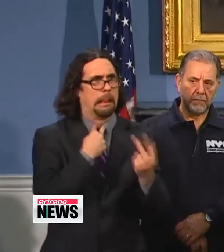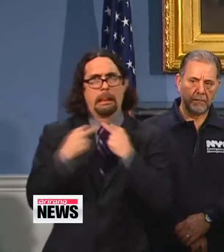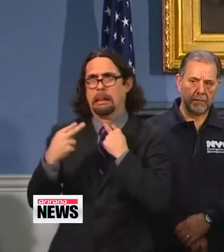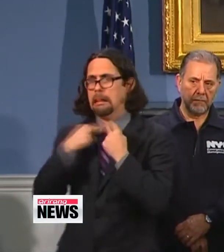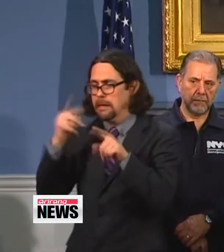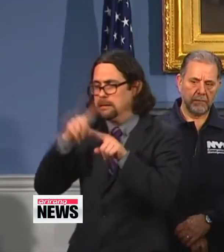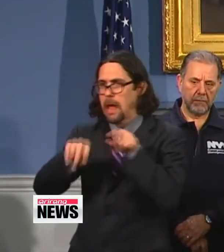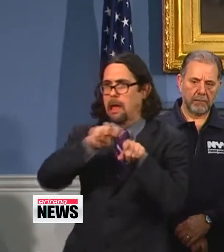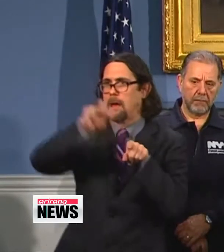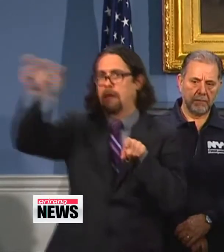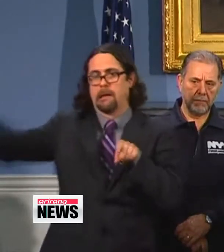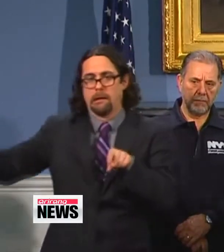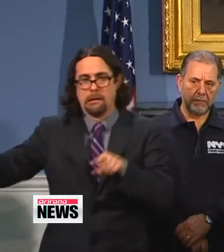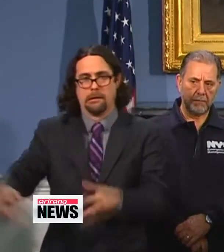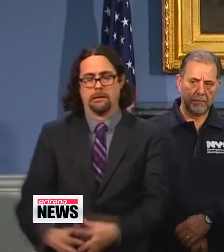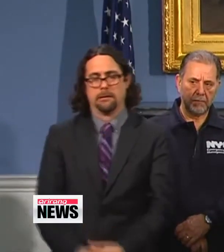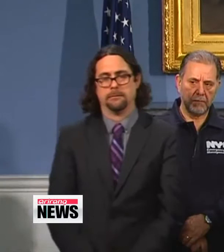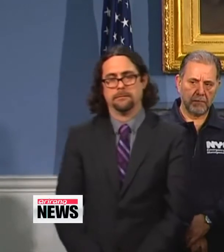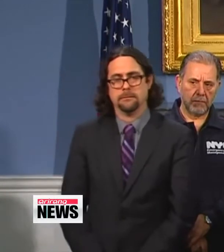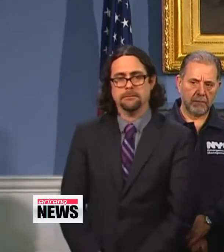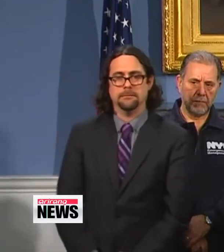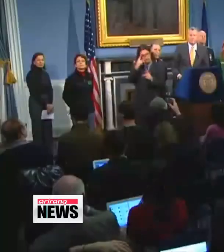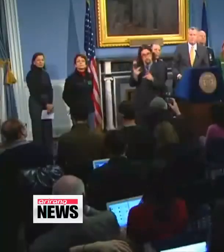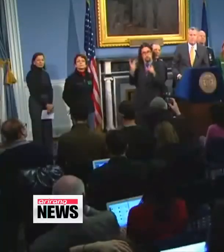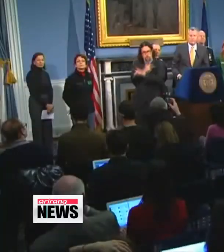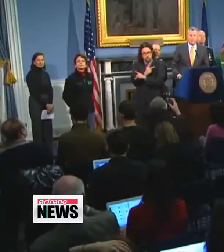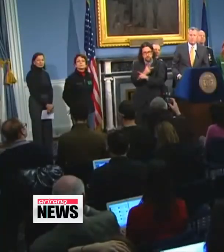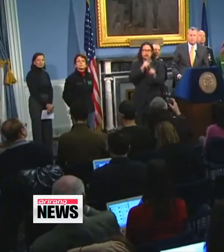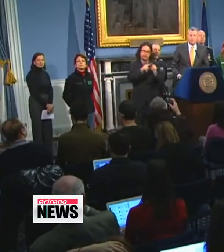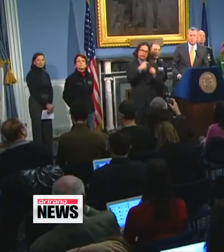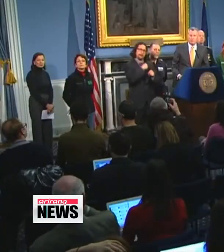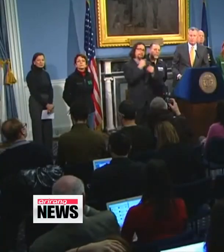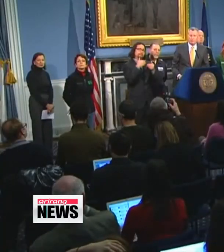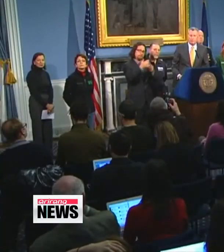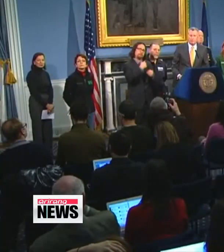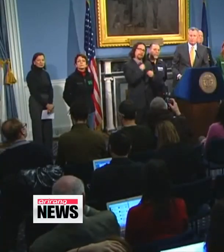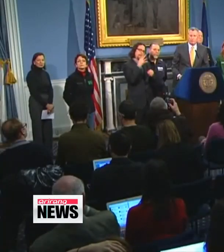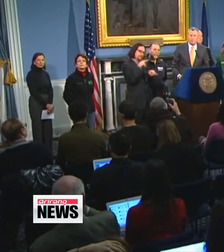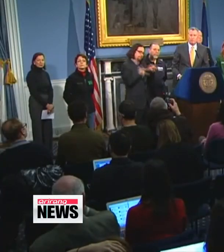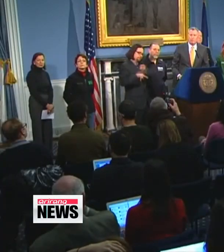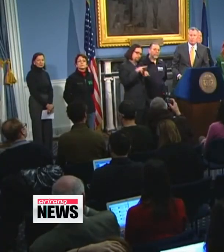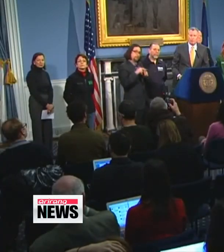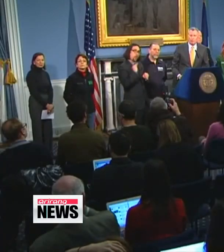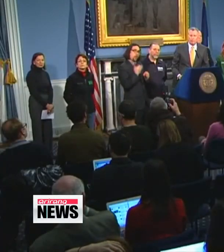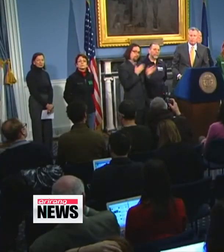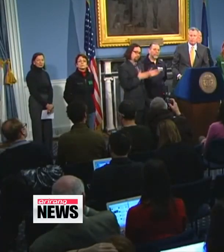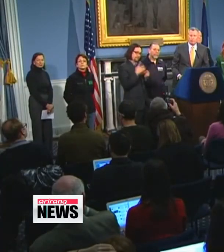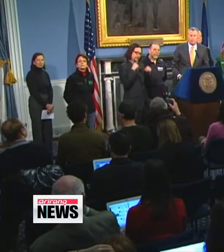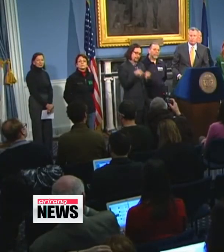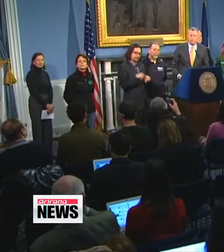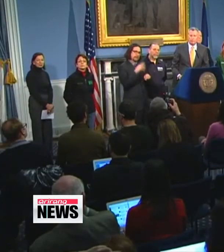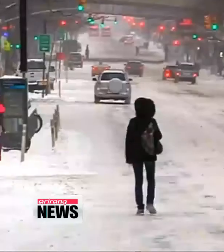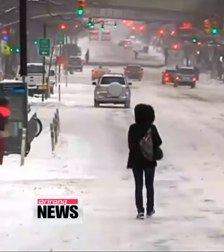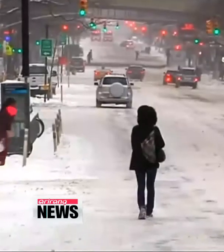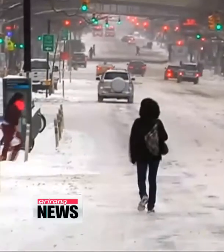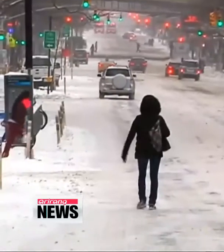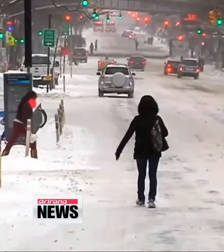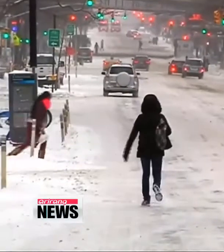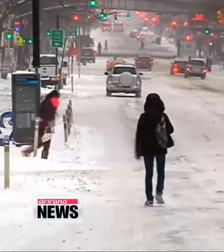was completely shut down... for the first time in the city′s history. The National Weather Service has lifted its blizzard warning for the New York city area